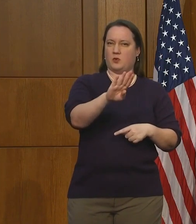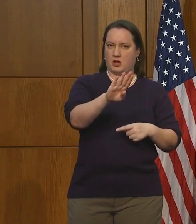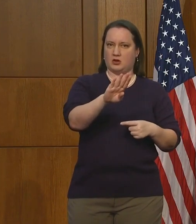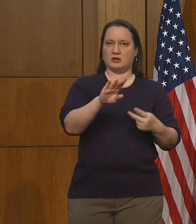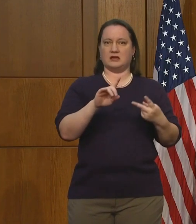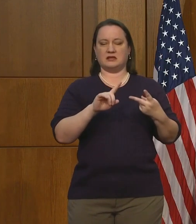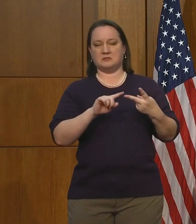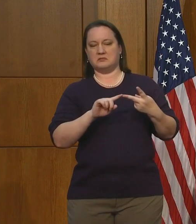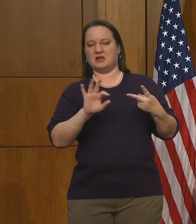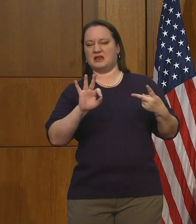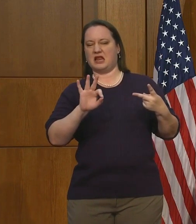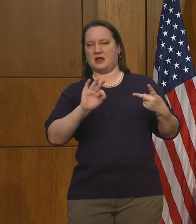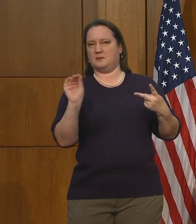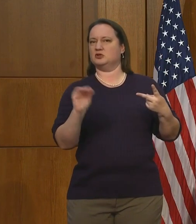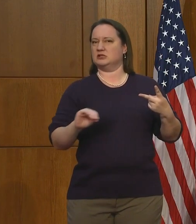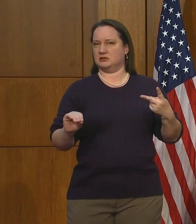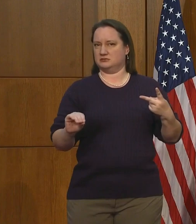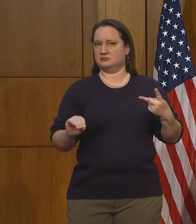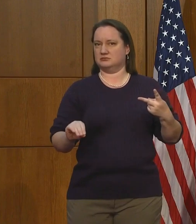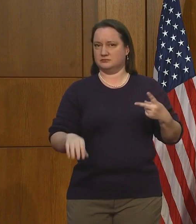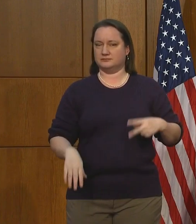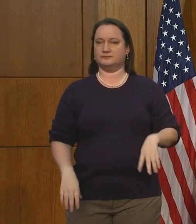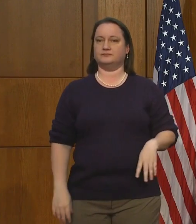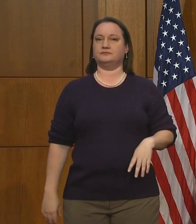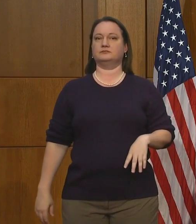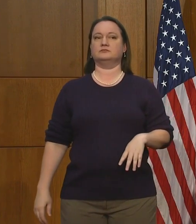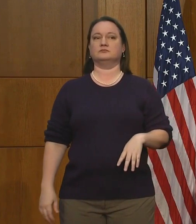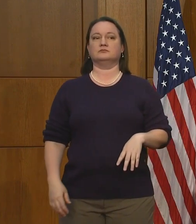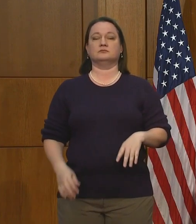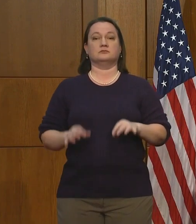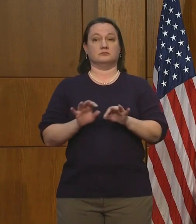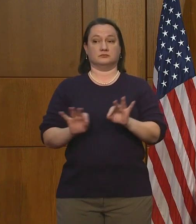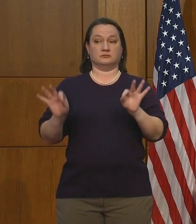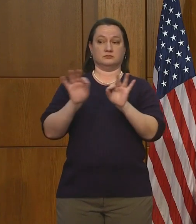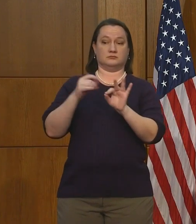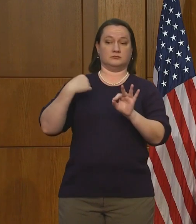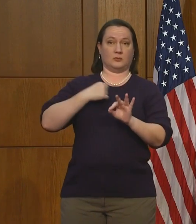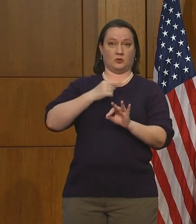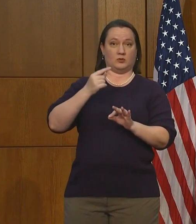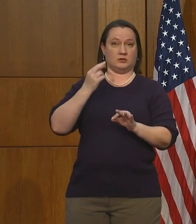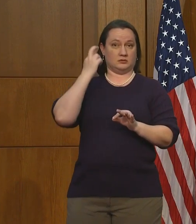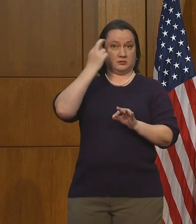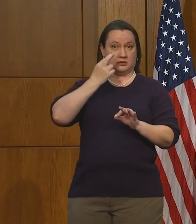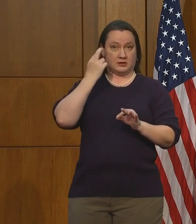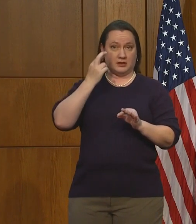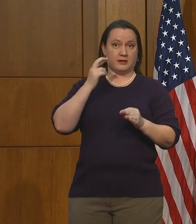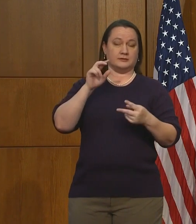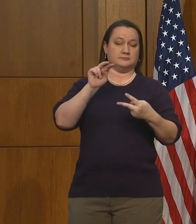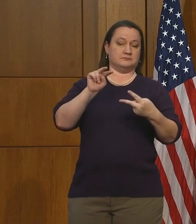FOUR THOUSAND TOTAL TEST WE'VE DONE SINCE FEBRUARY ABOUT 9%